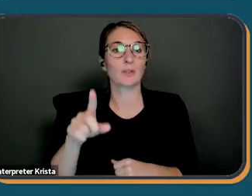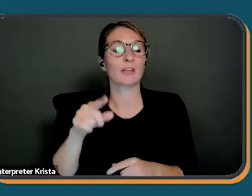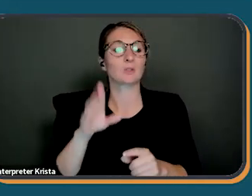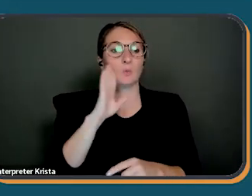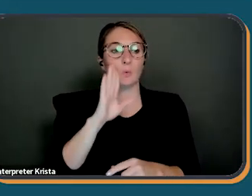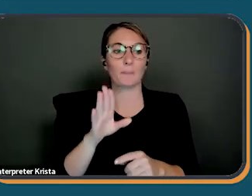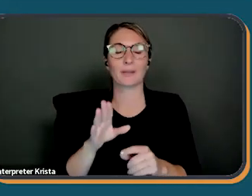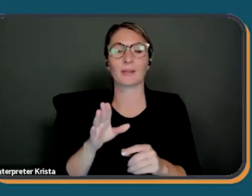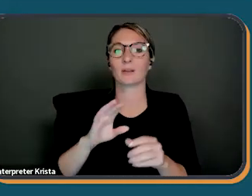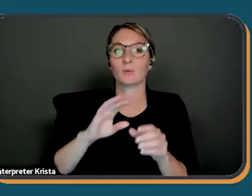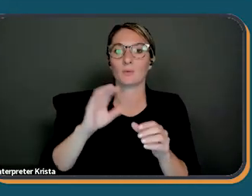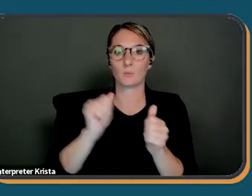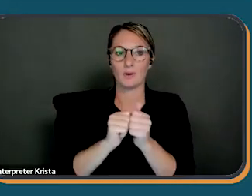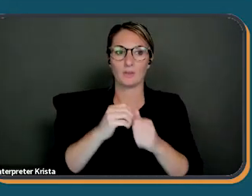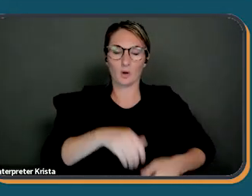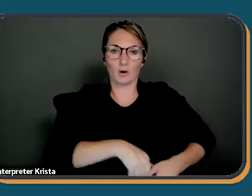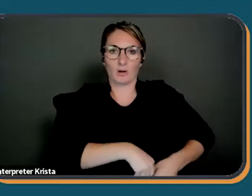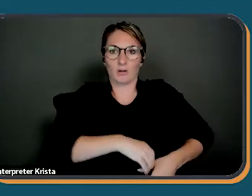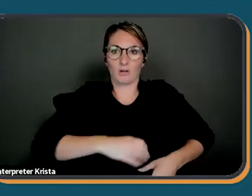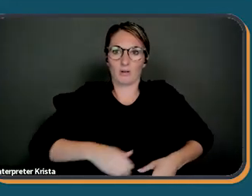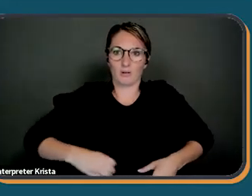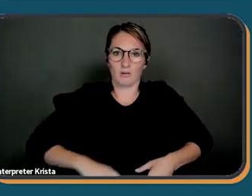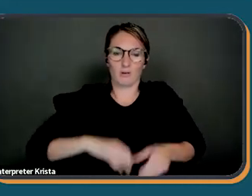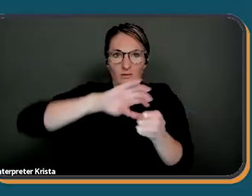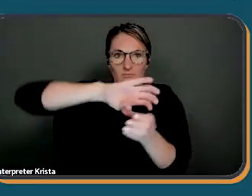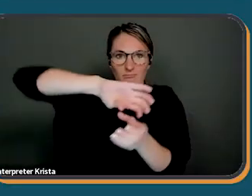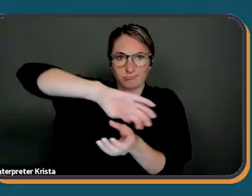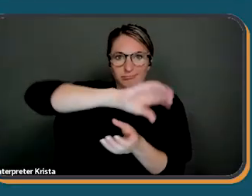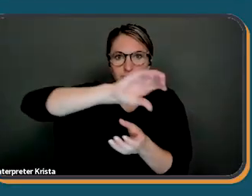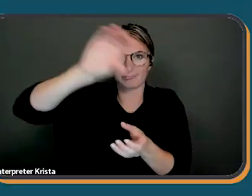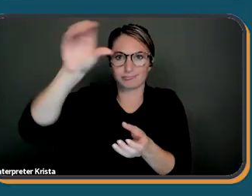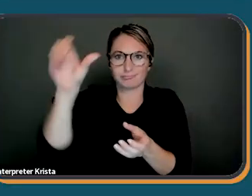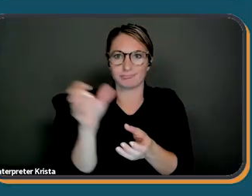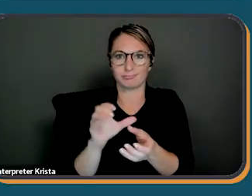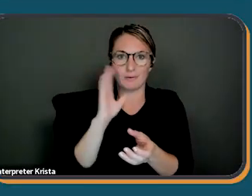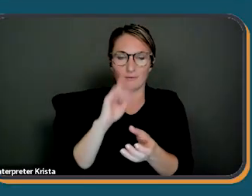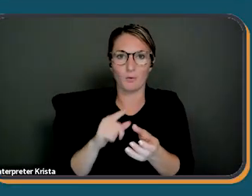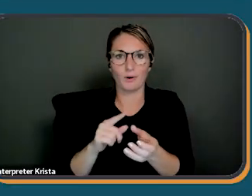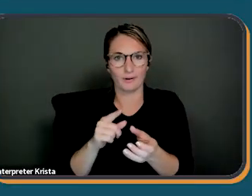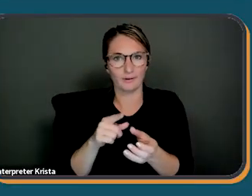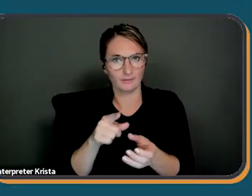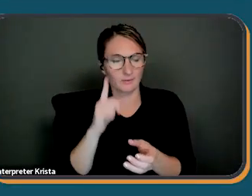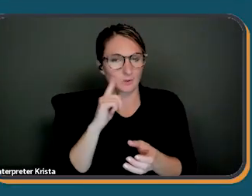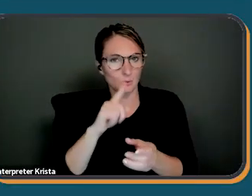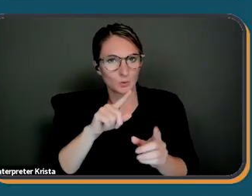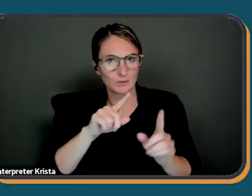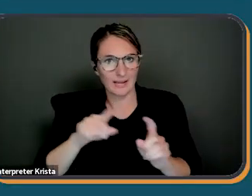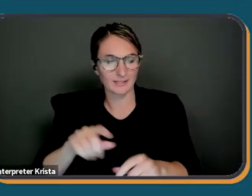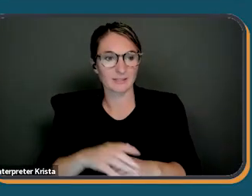This can be done in a couple of different ways. So, there are tests where the doctors examine inside